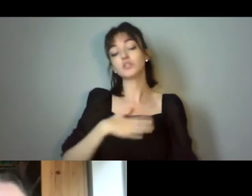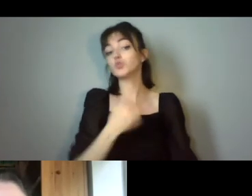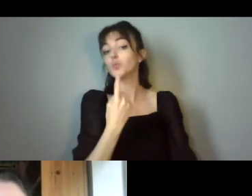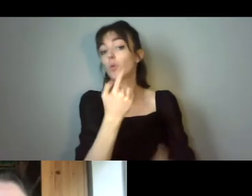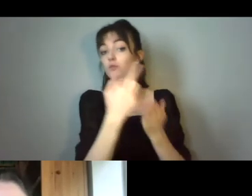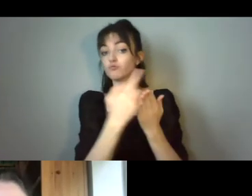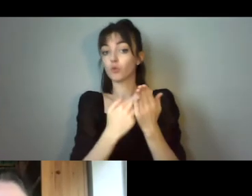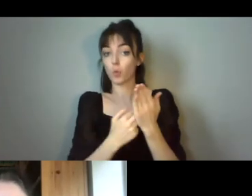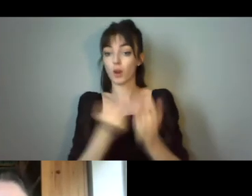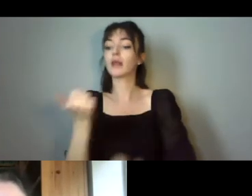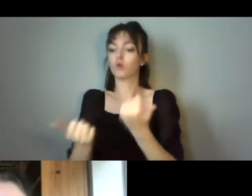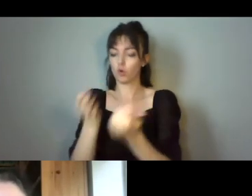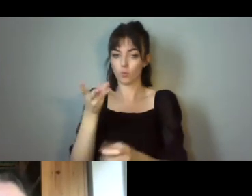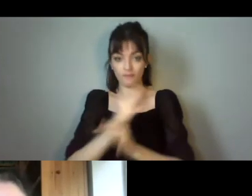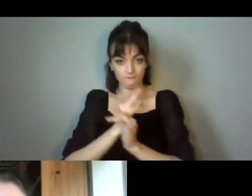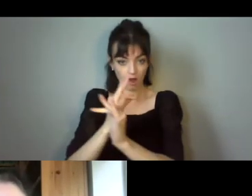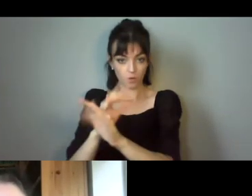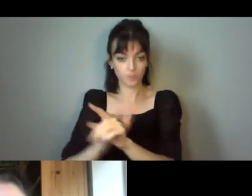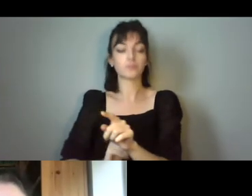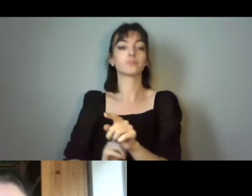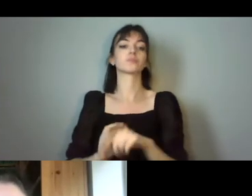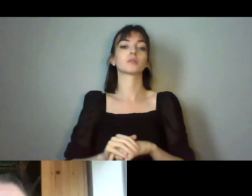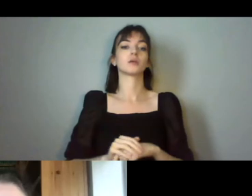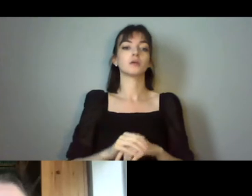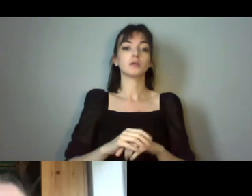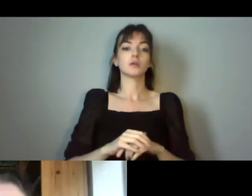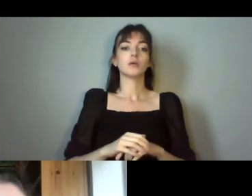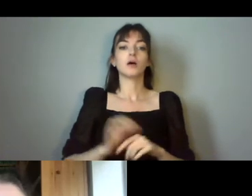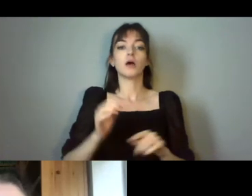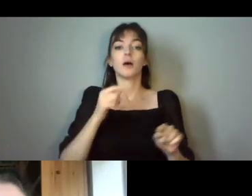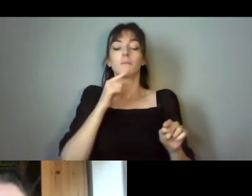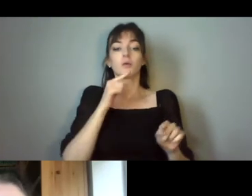court will use to appoint the supporter, but in such cases because otherwise the